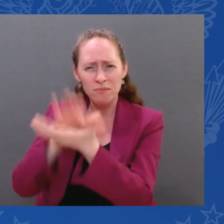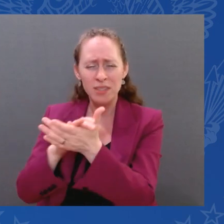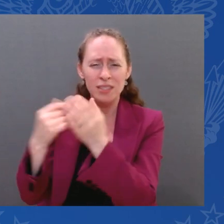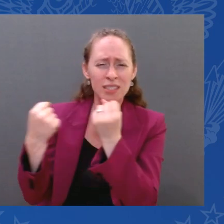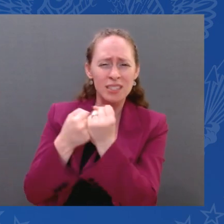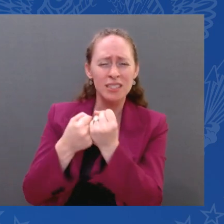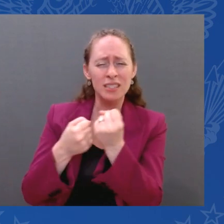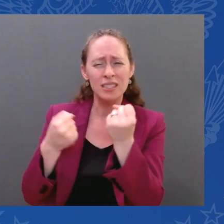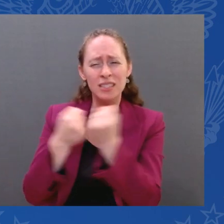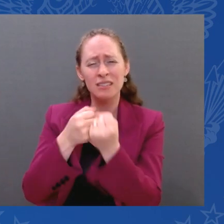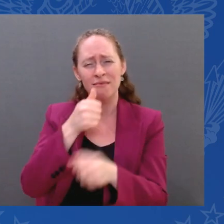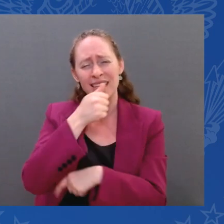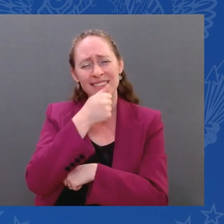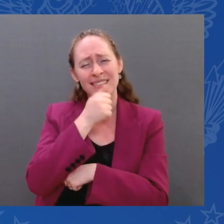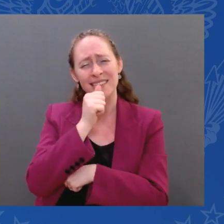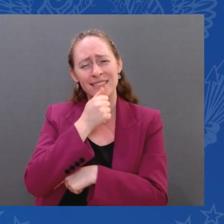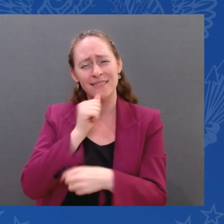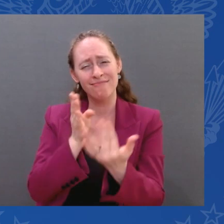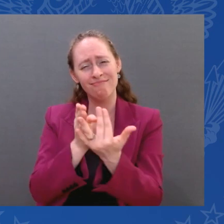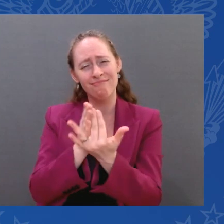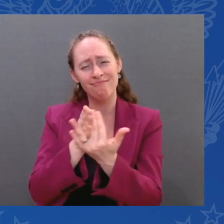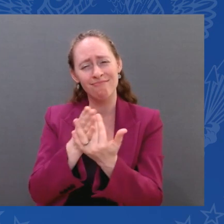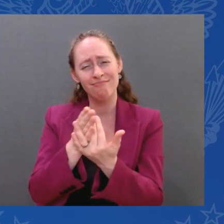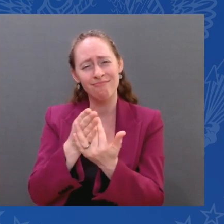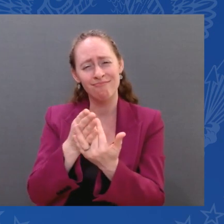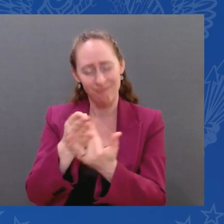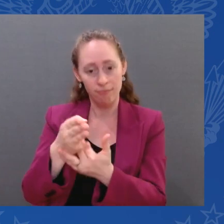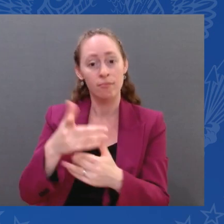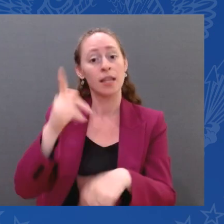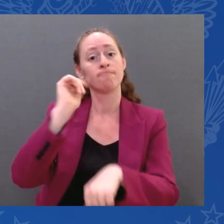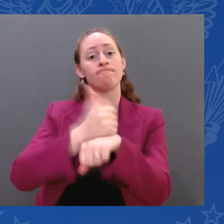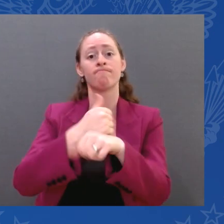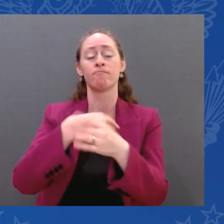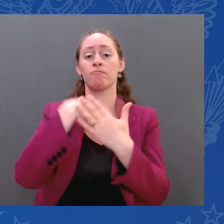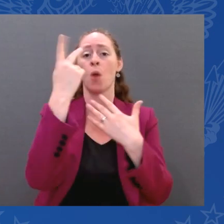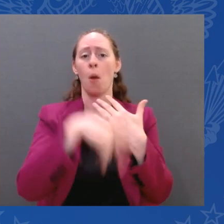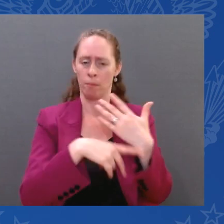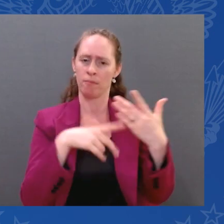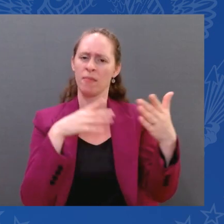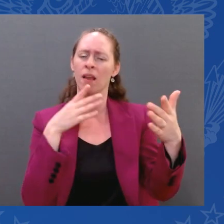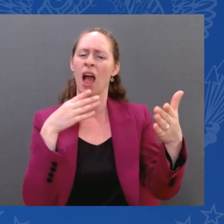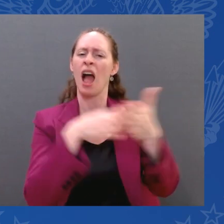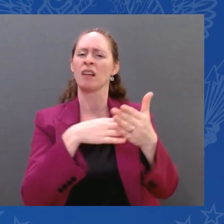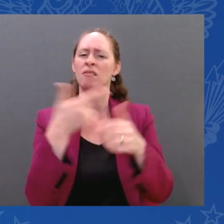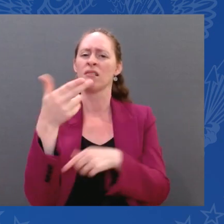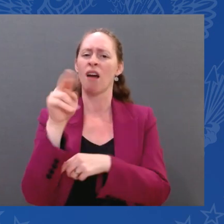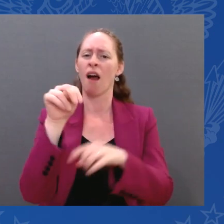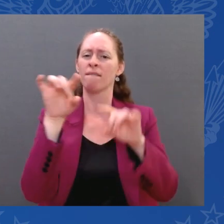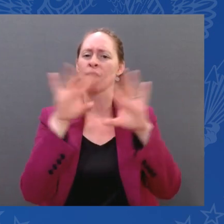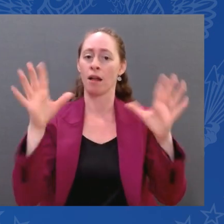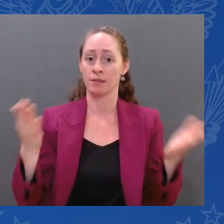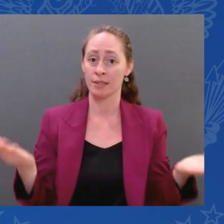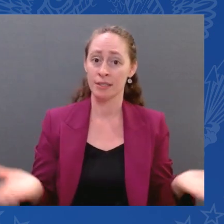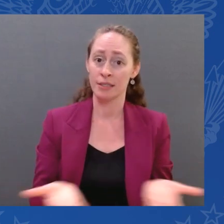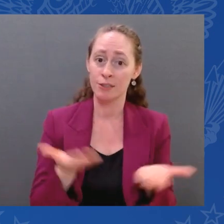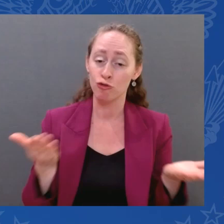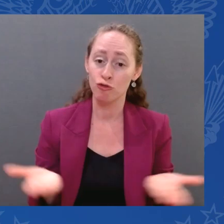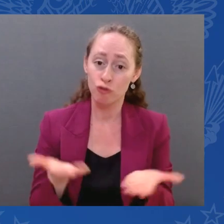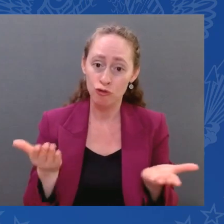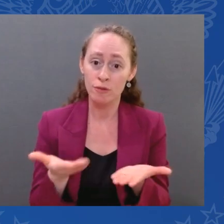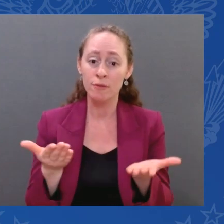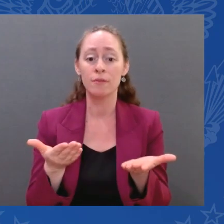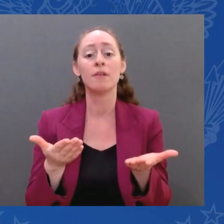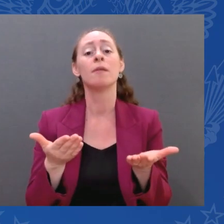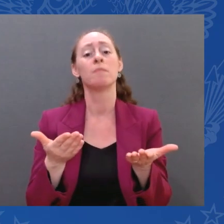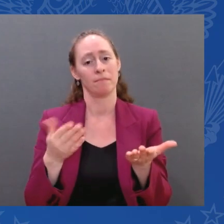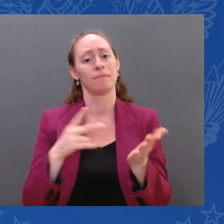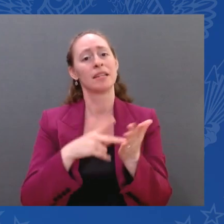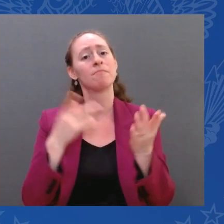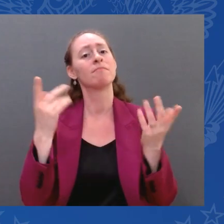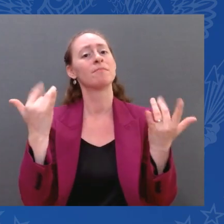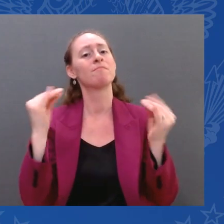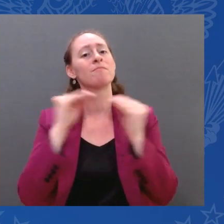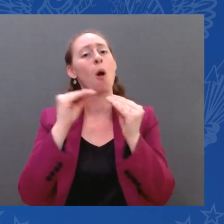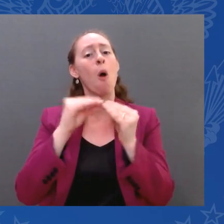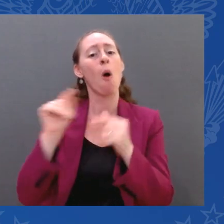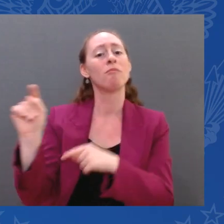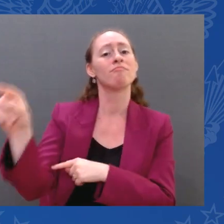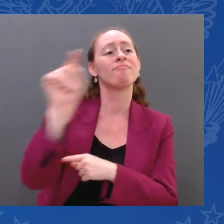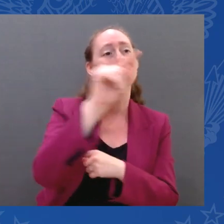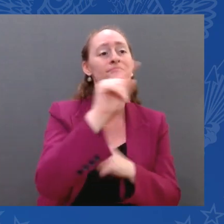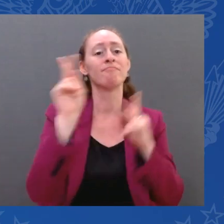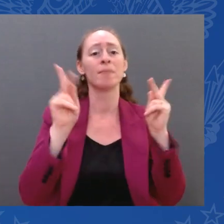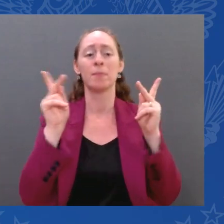and America will be